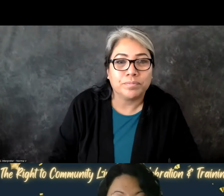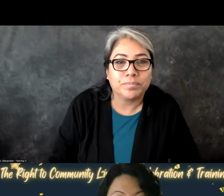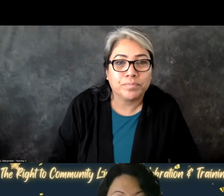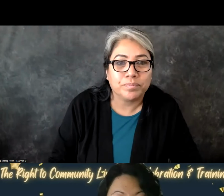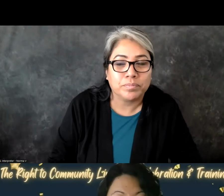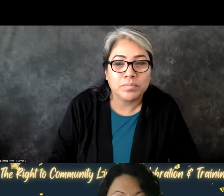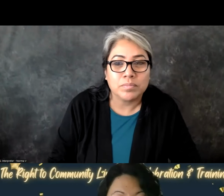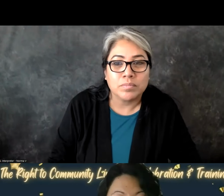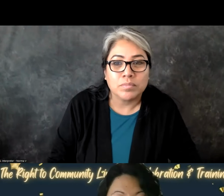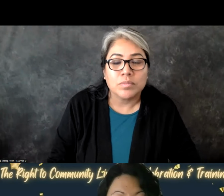increasing their asset limits to match the Medi-Cal program.